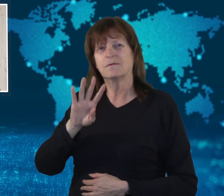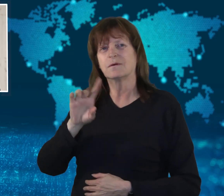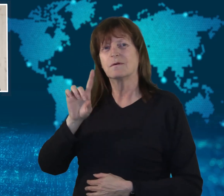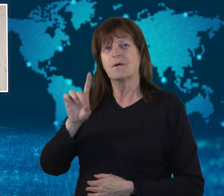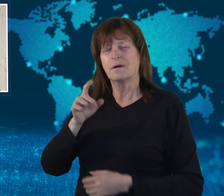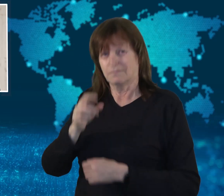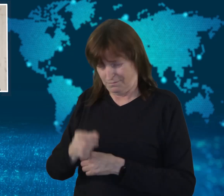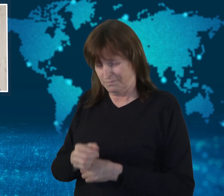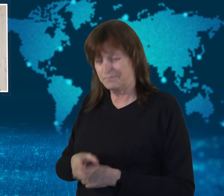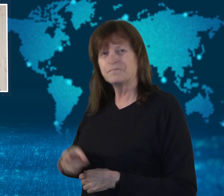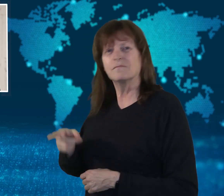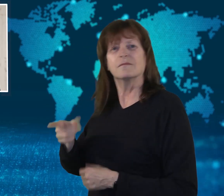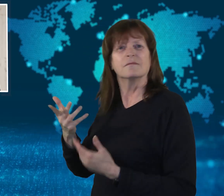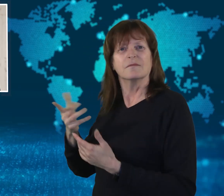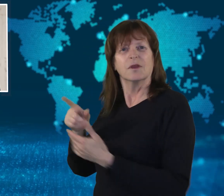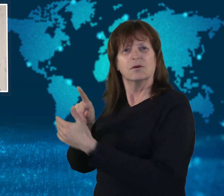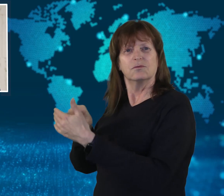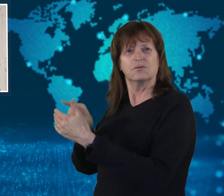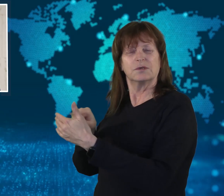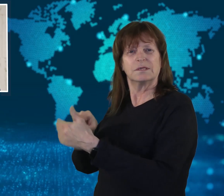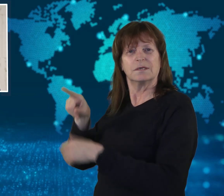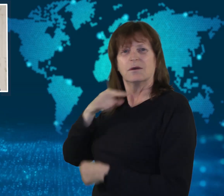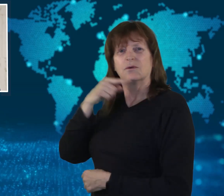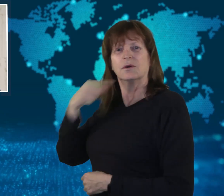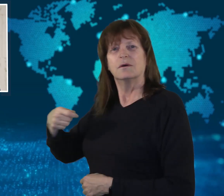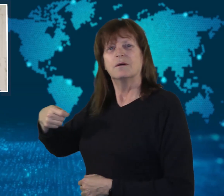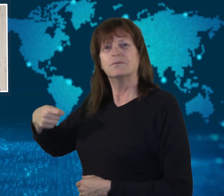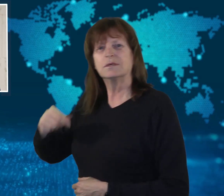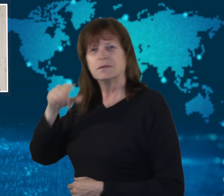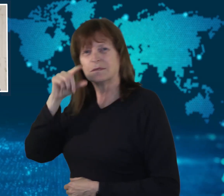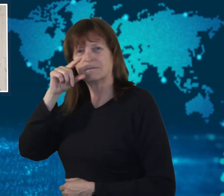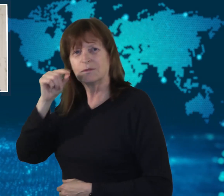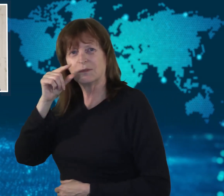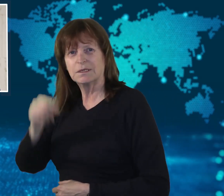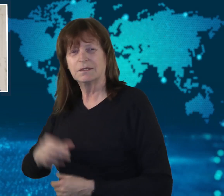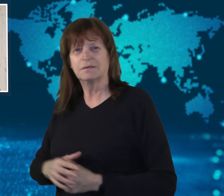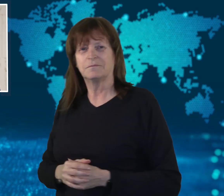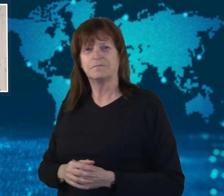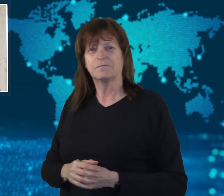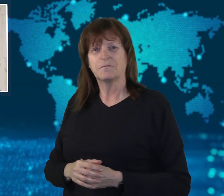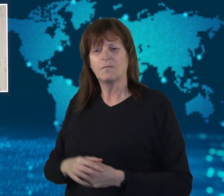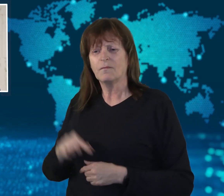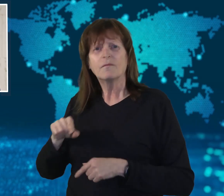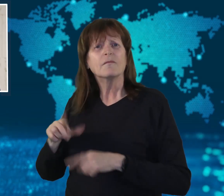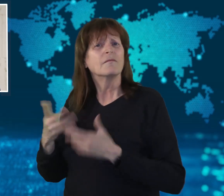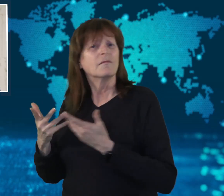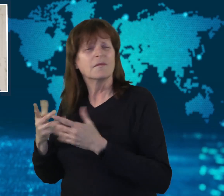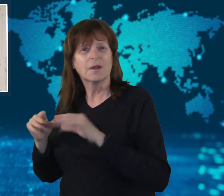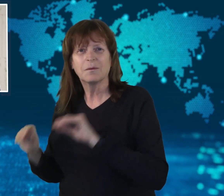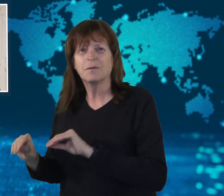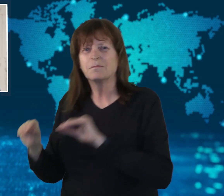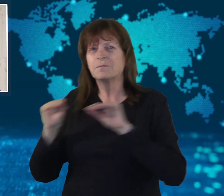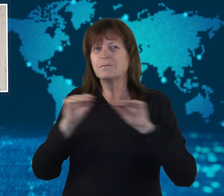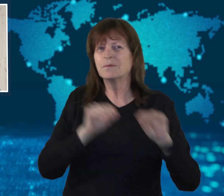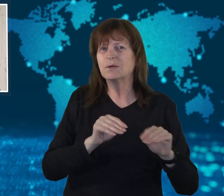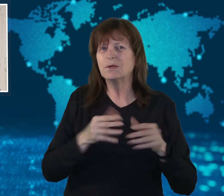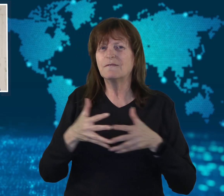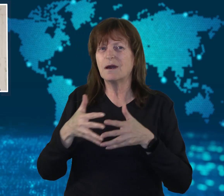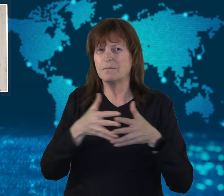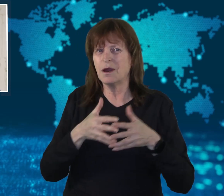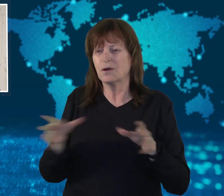Kara-Murza is a 41-year-old critic of Russian President Putin.